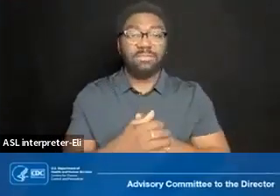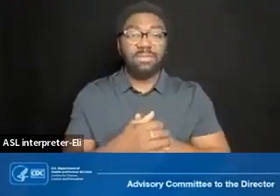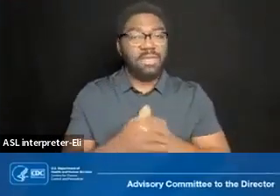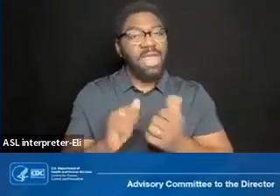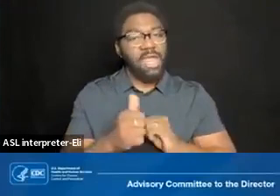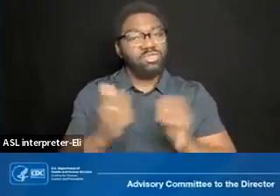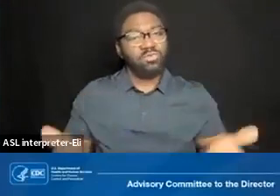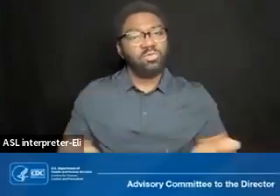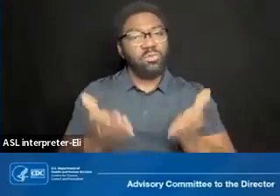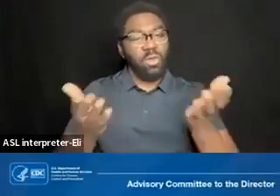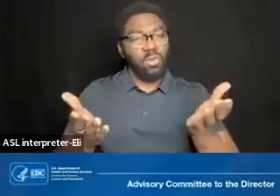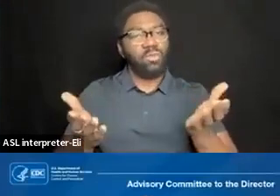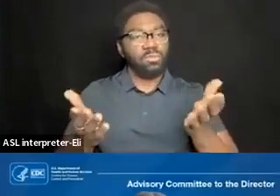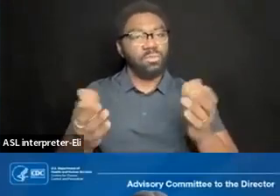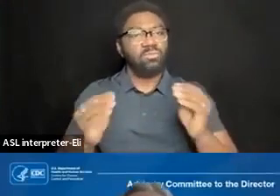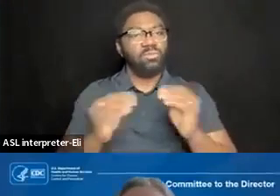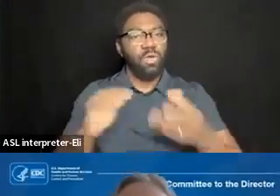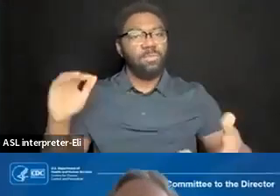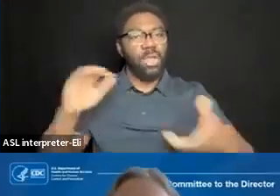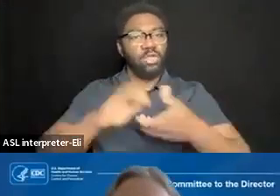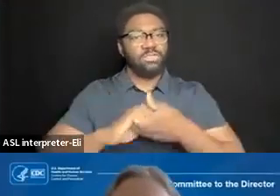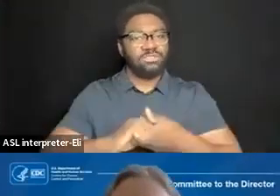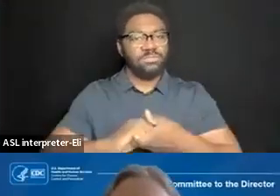So that is the action of our 21 priority action teams,